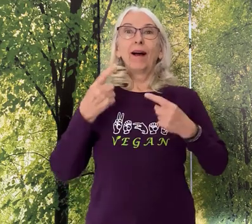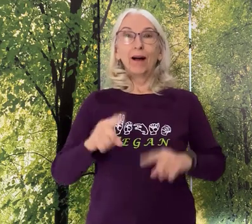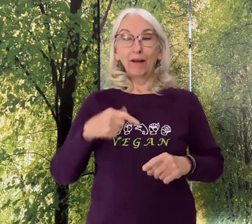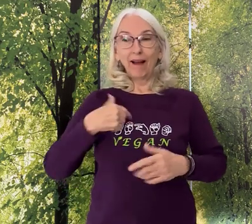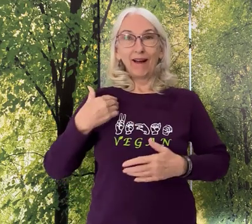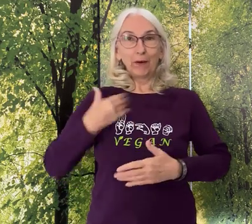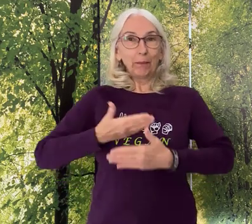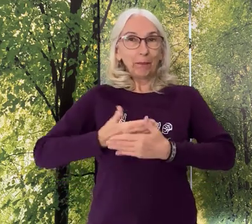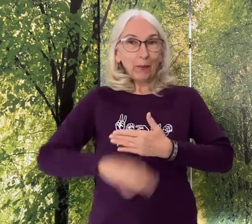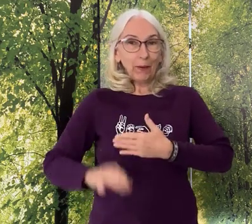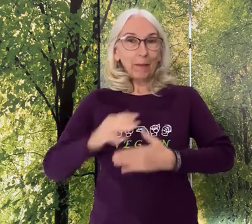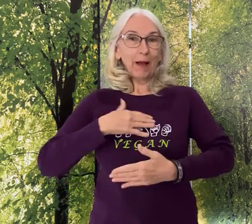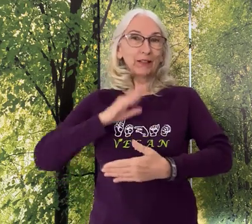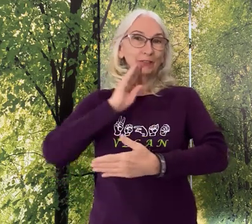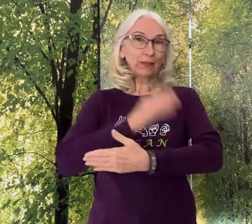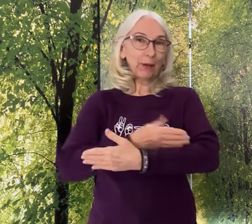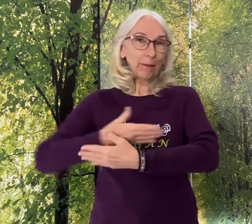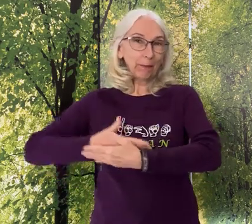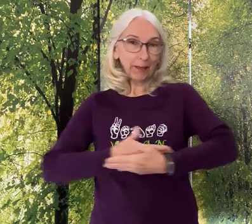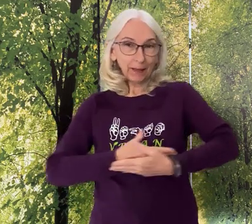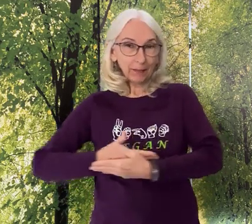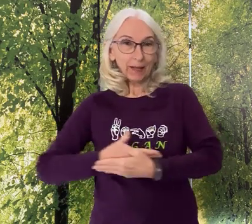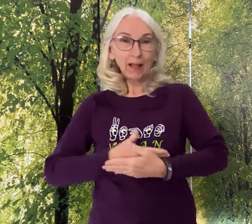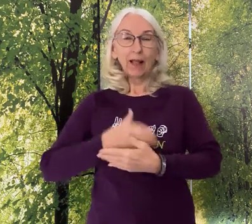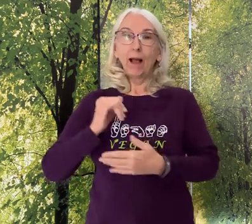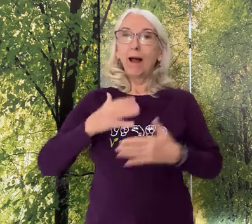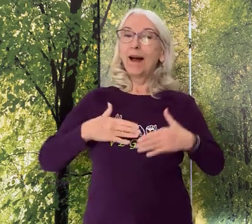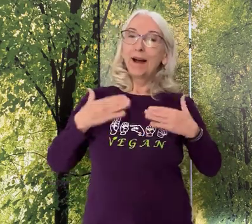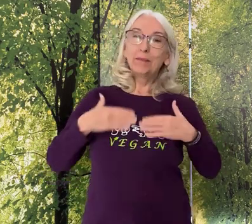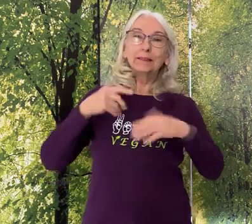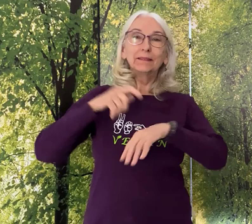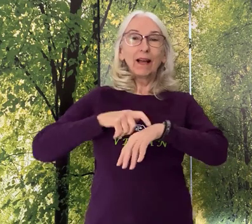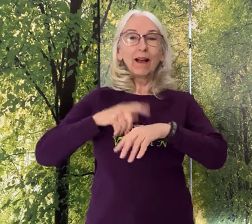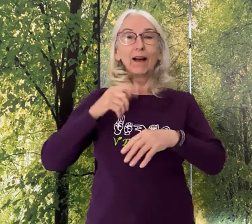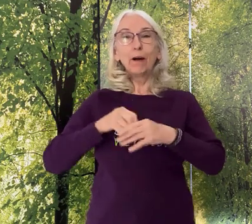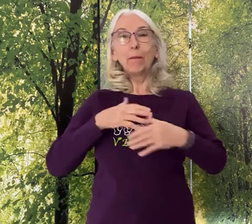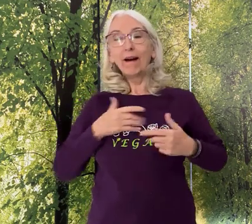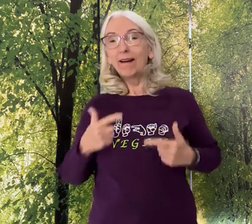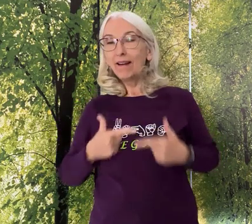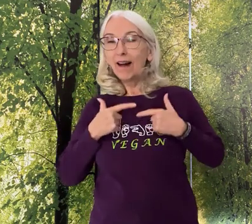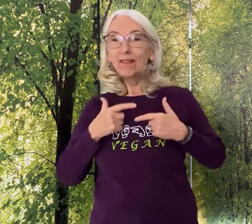The birth of my daughter, the happiest time in my life,